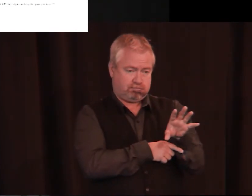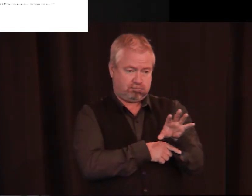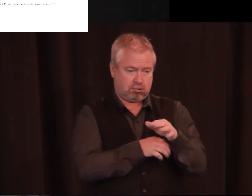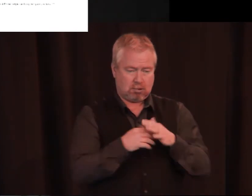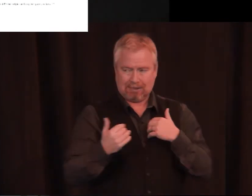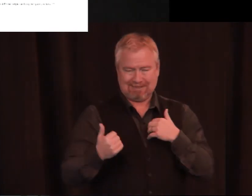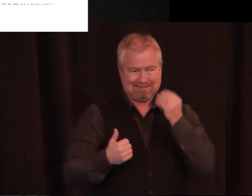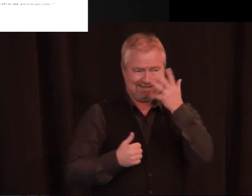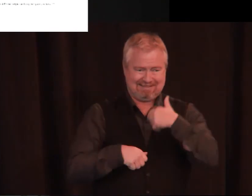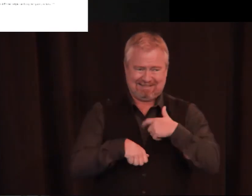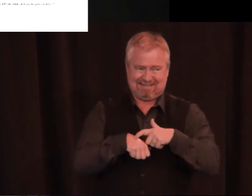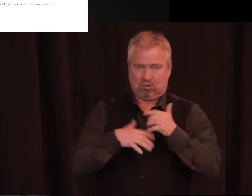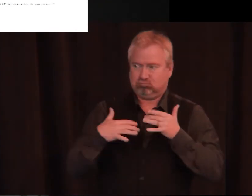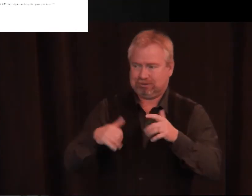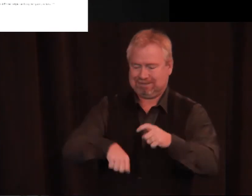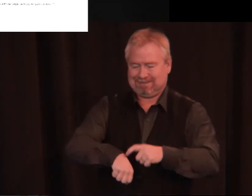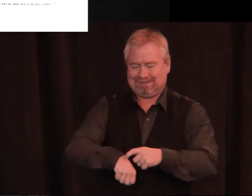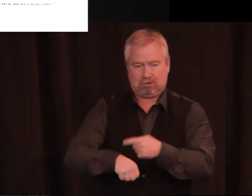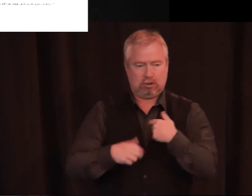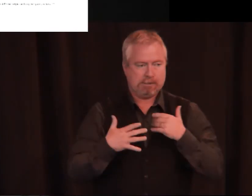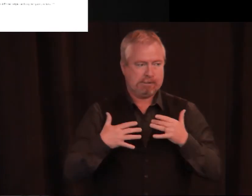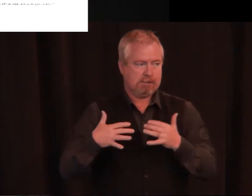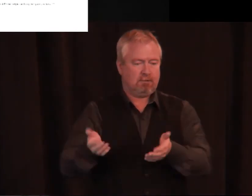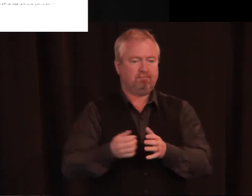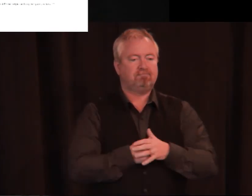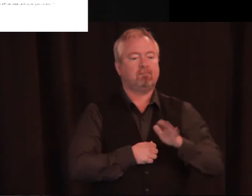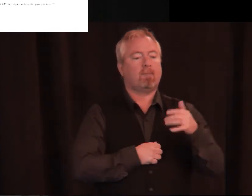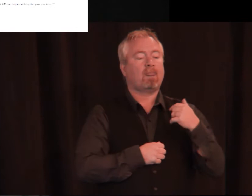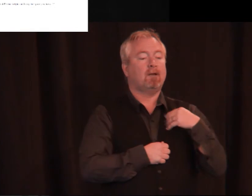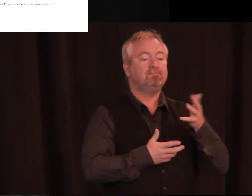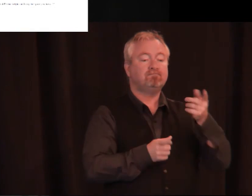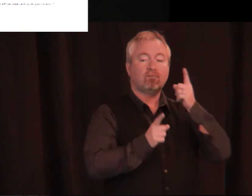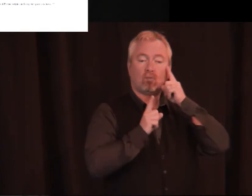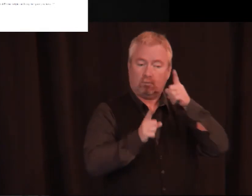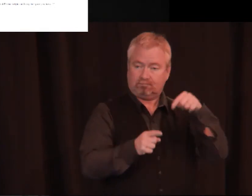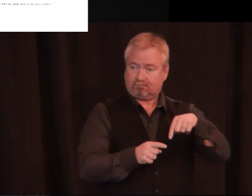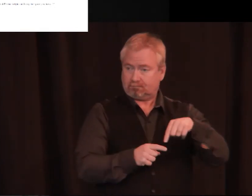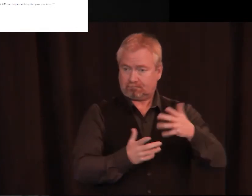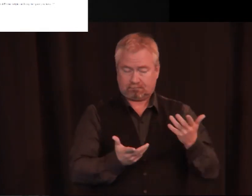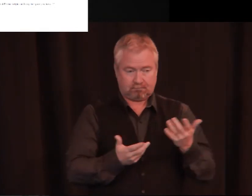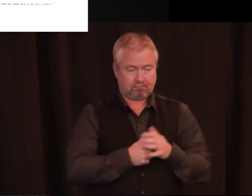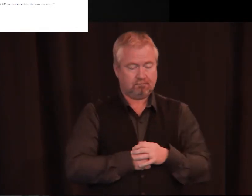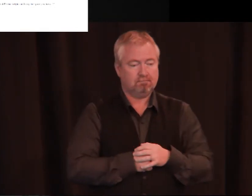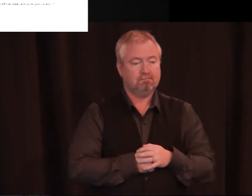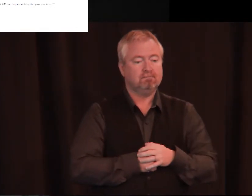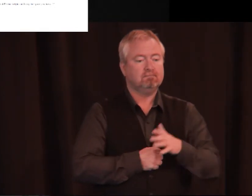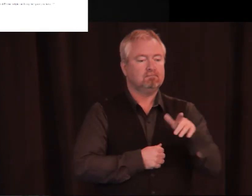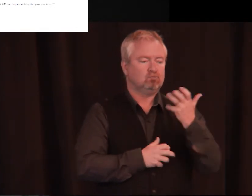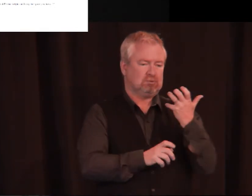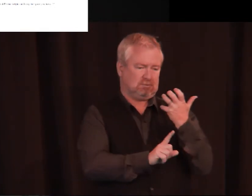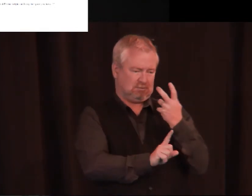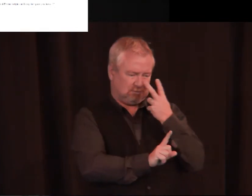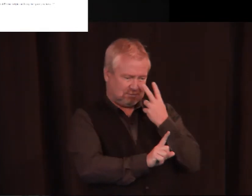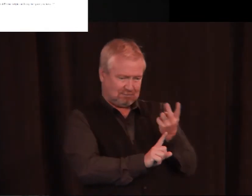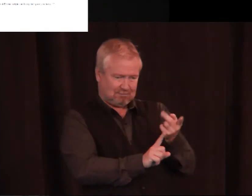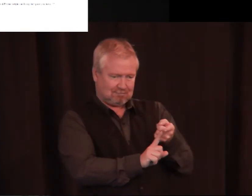So, the goal of this task was to try to elicit parent/child interaction, so it's not the examiner working with the child,